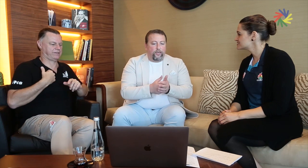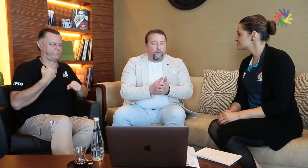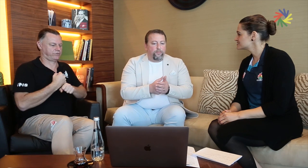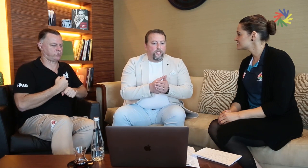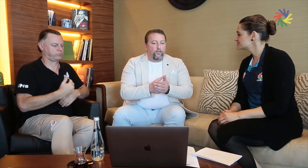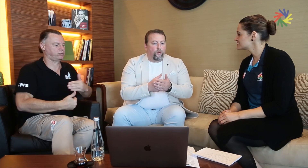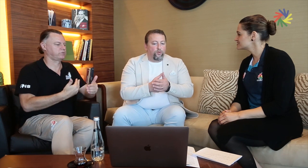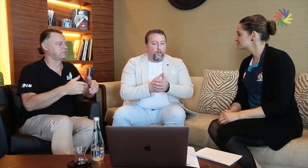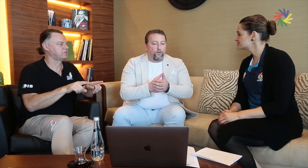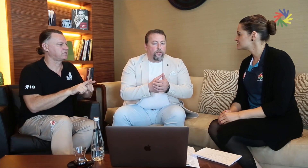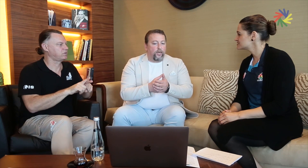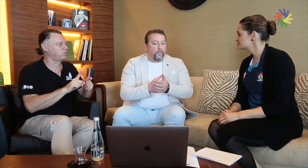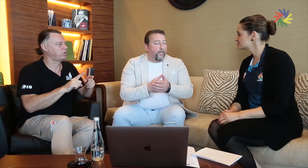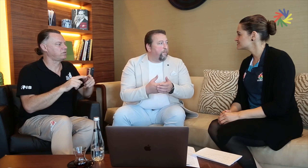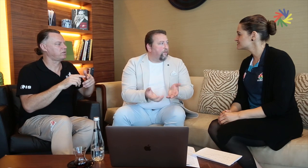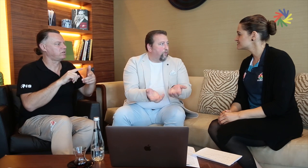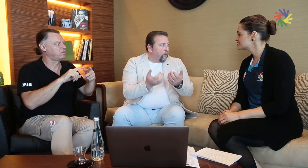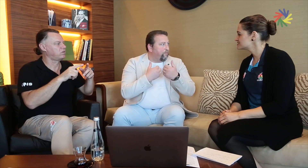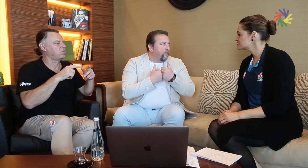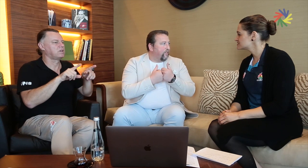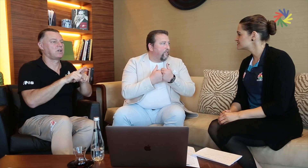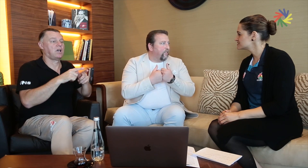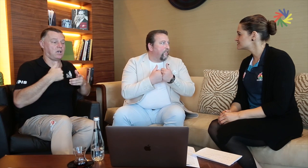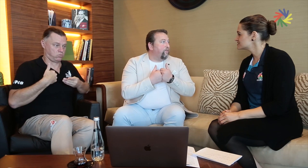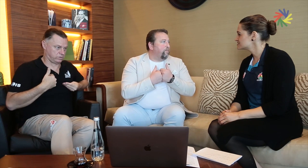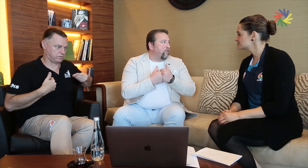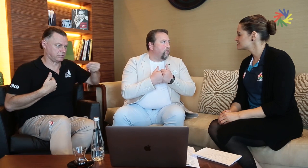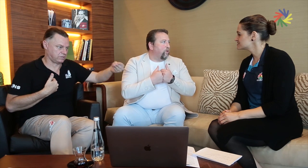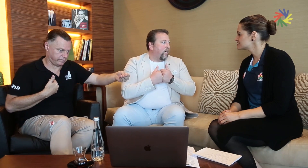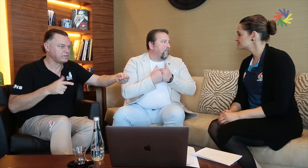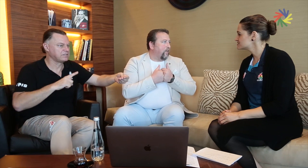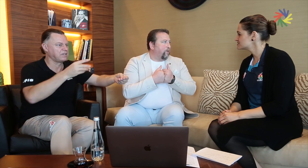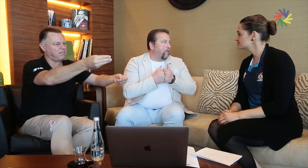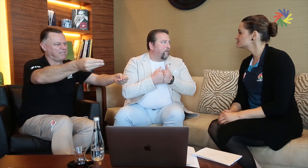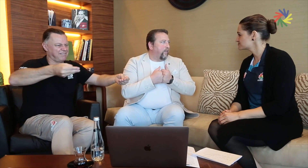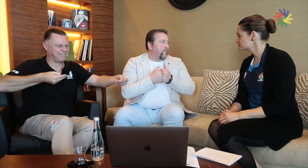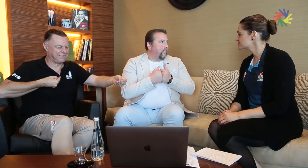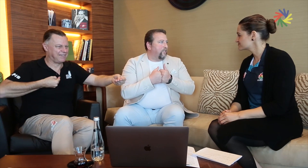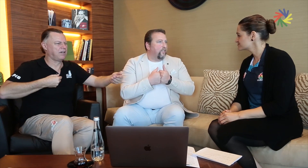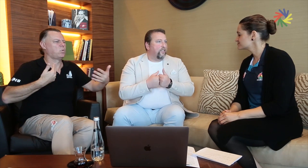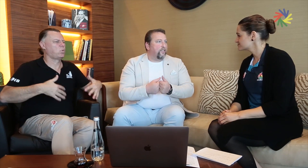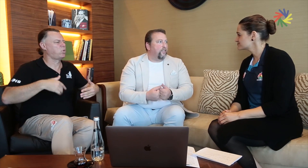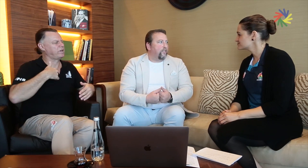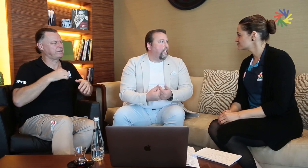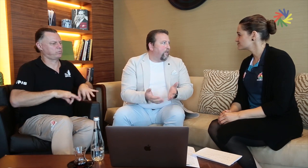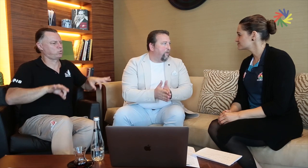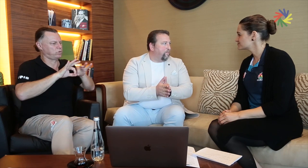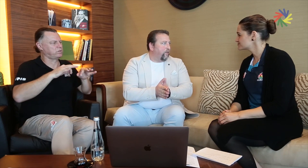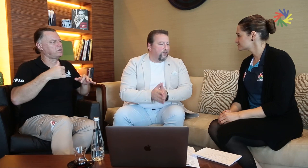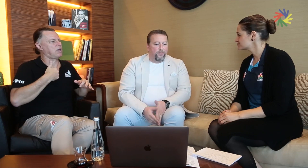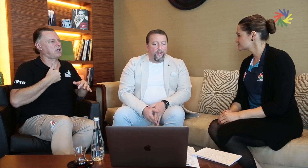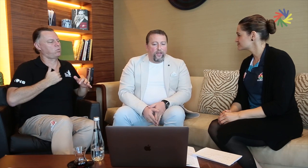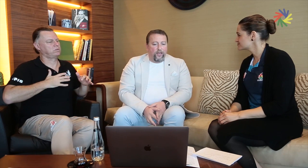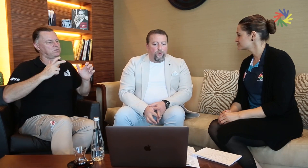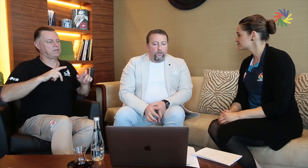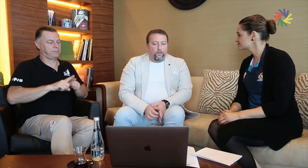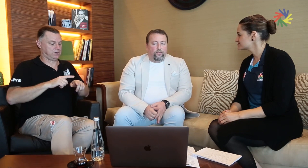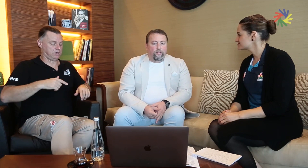1. Being able to provide a faster and